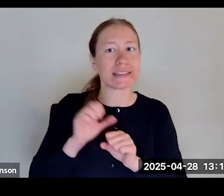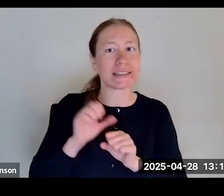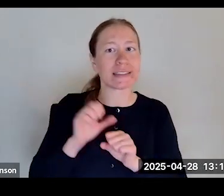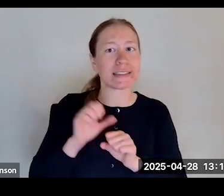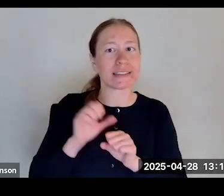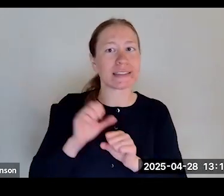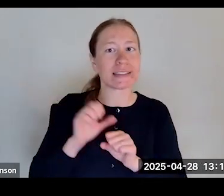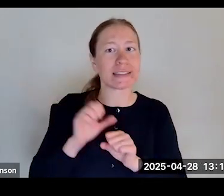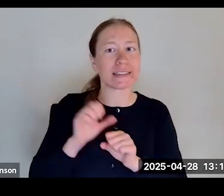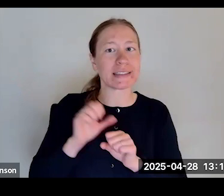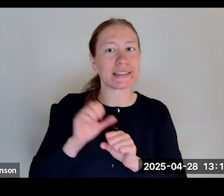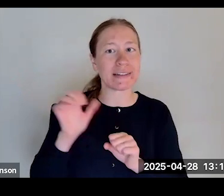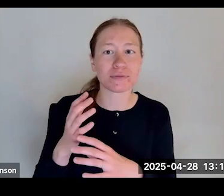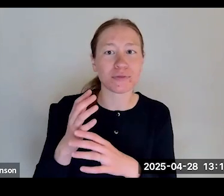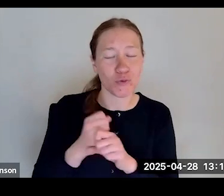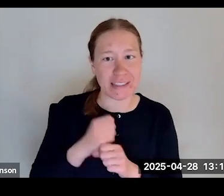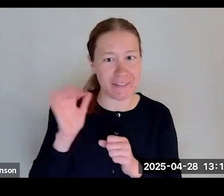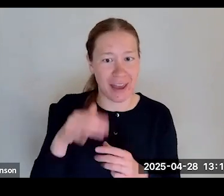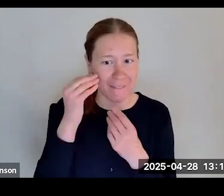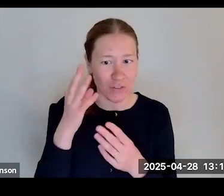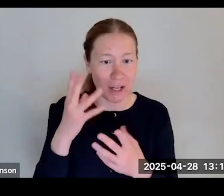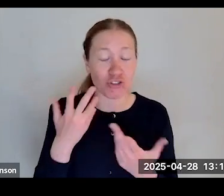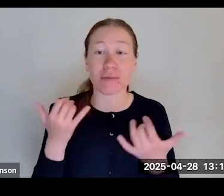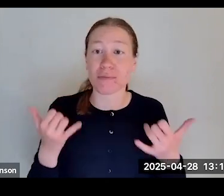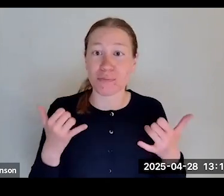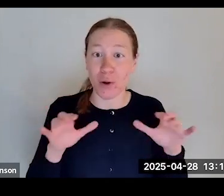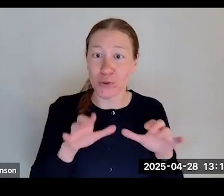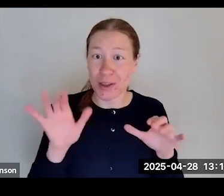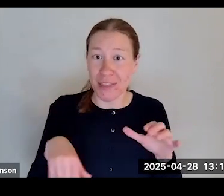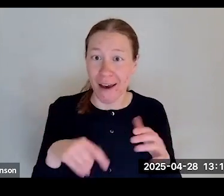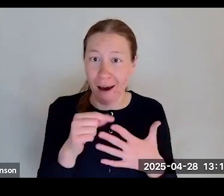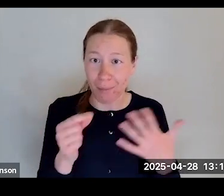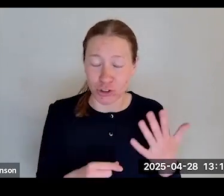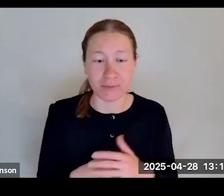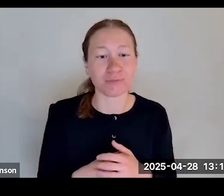When doing this and looking into devices and equipment, we wanna make sure that we provide the employee